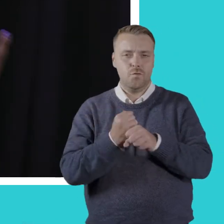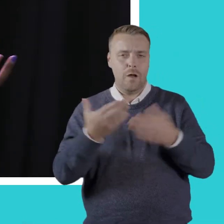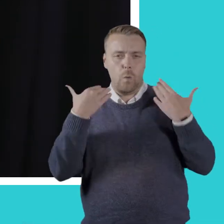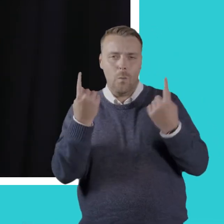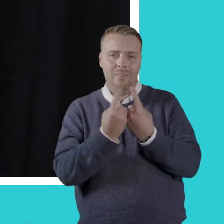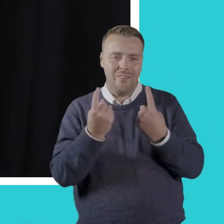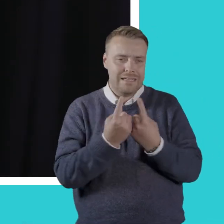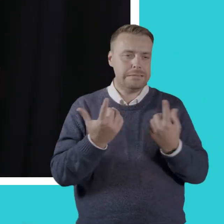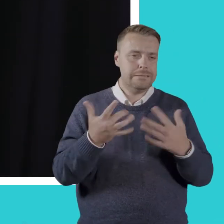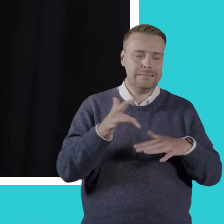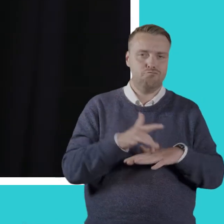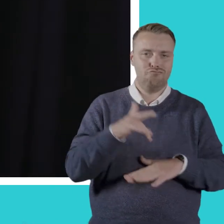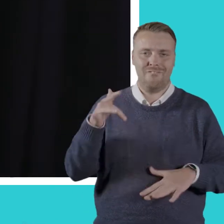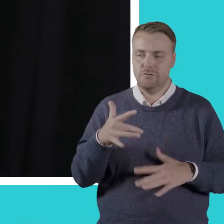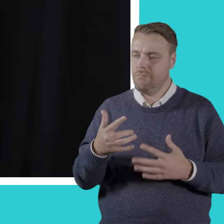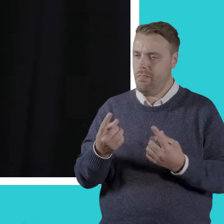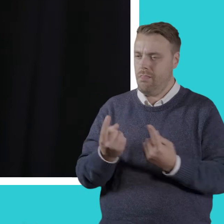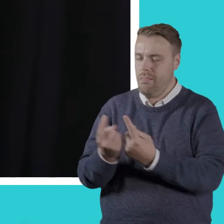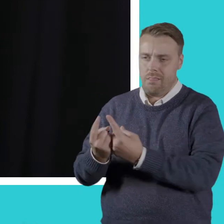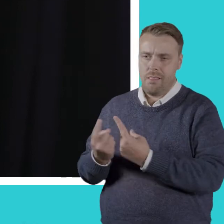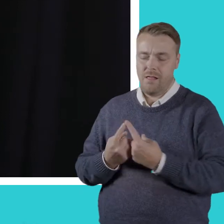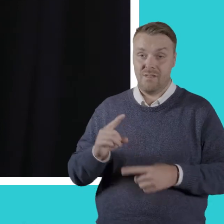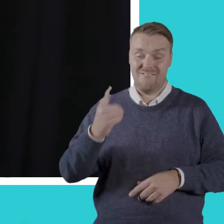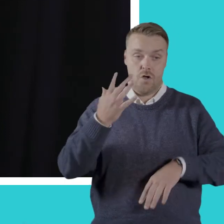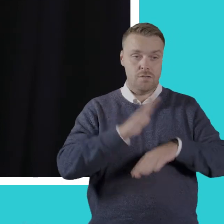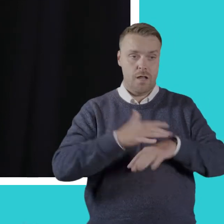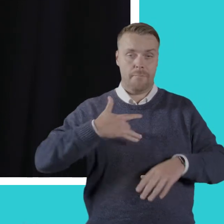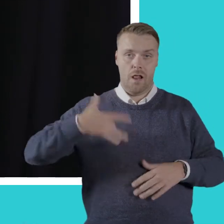this moment I think it was kind of the first time in my life that I'd really thought I was like oh